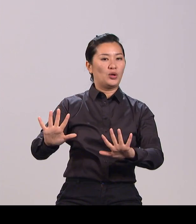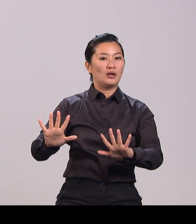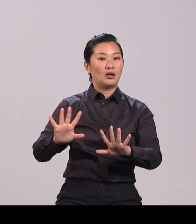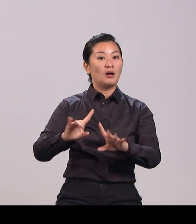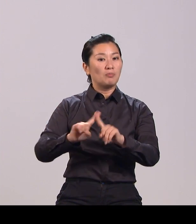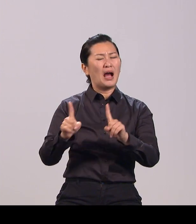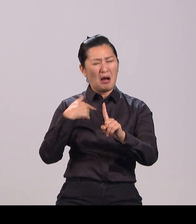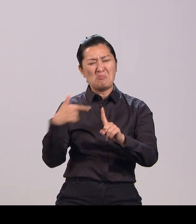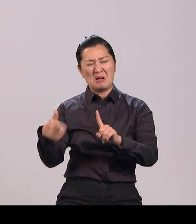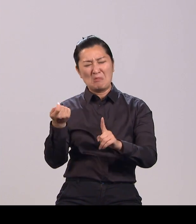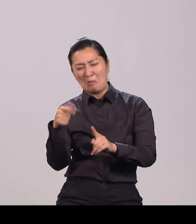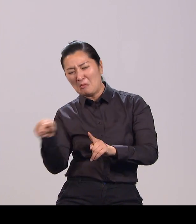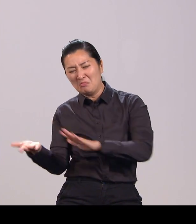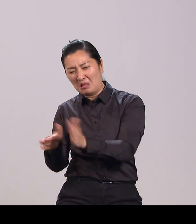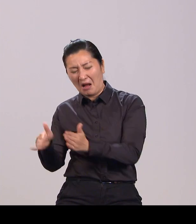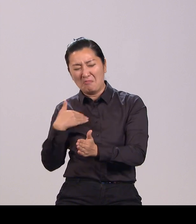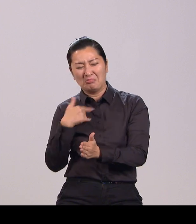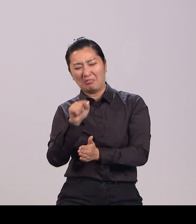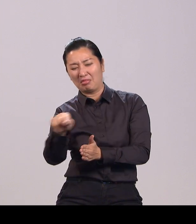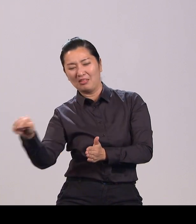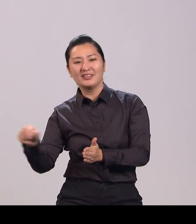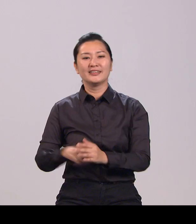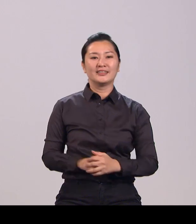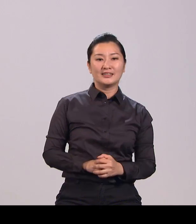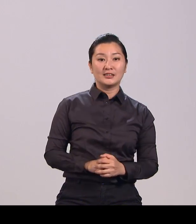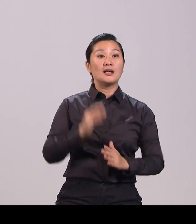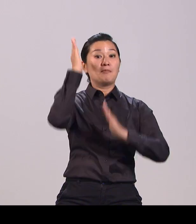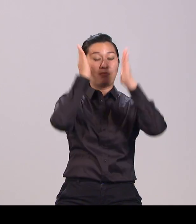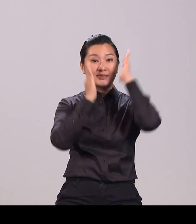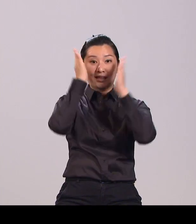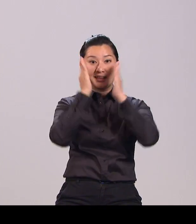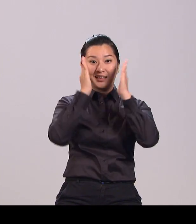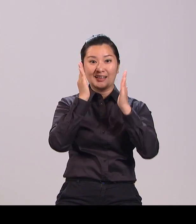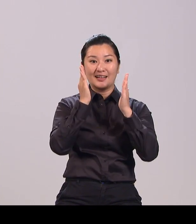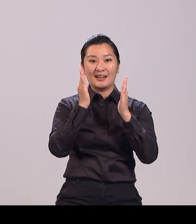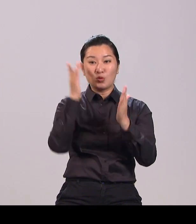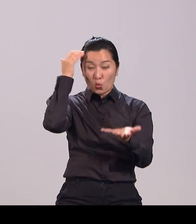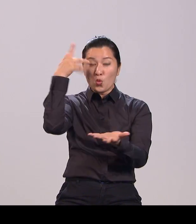In Malaysia, there was a grenade attack in Puchong, near Putrajaya, in June.